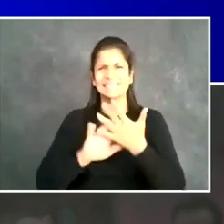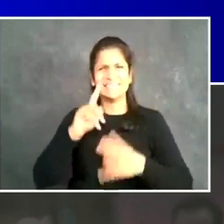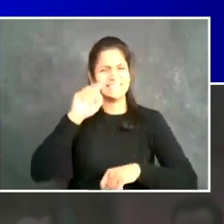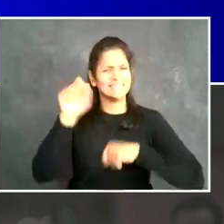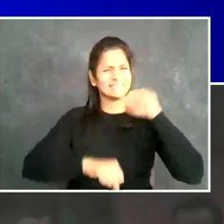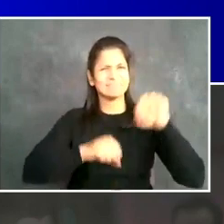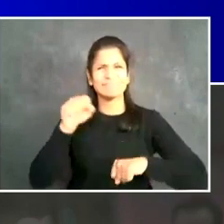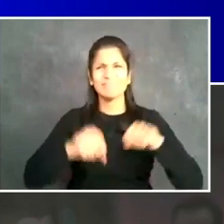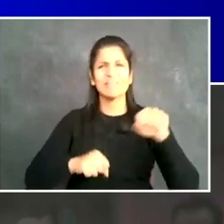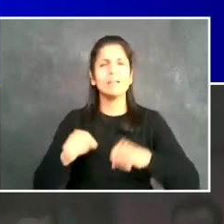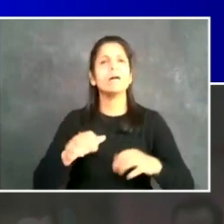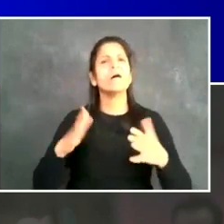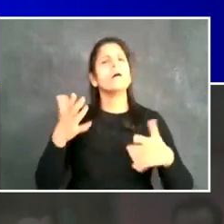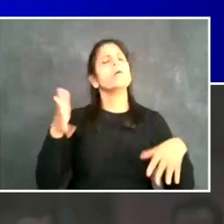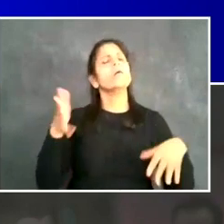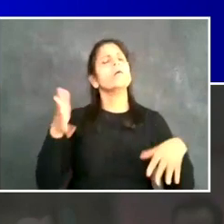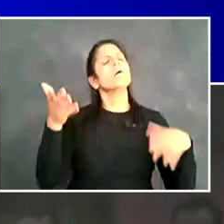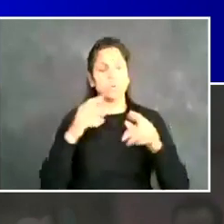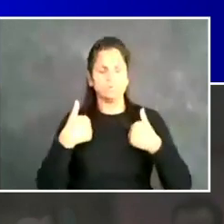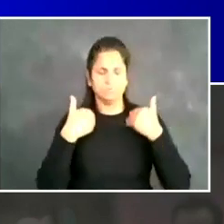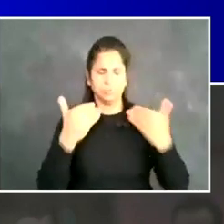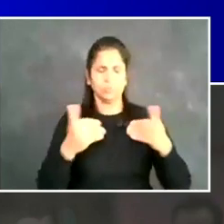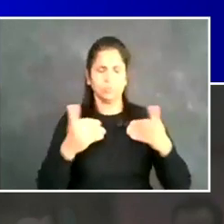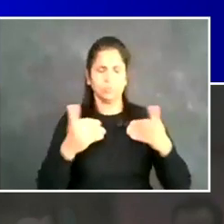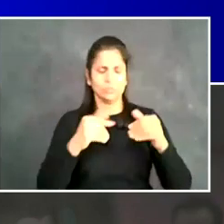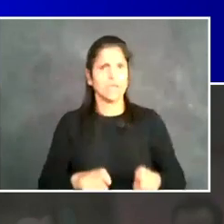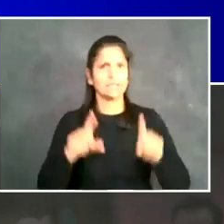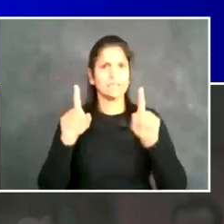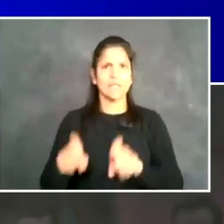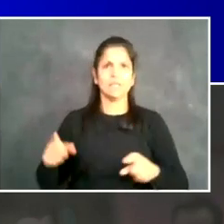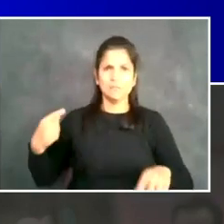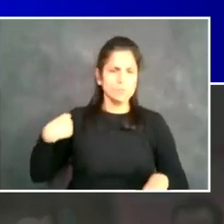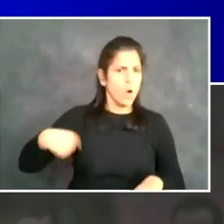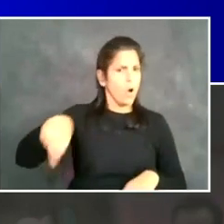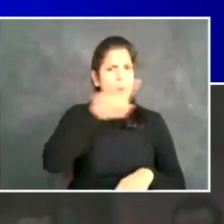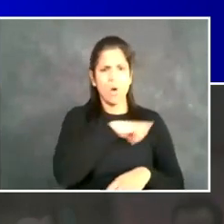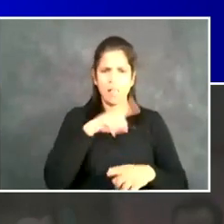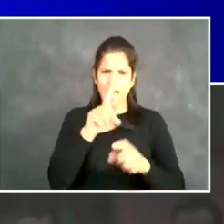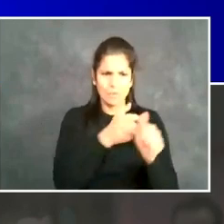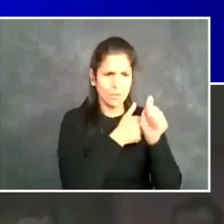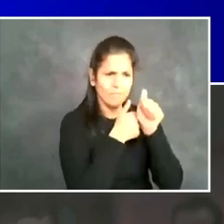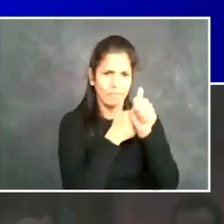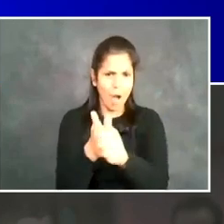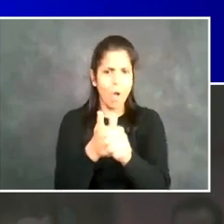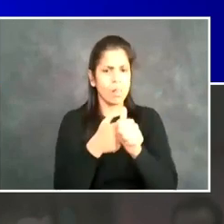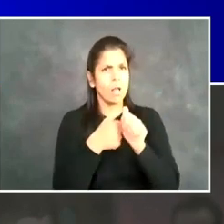AND WE STILL NEED TO PRACTICE THE SAME CONCEPTS OF SOCIAL